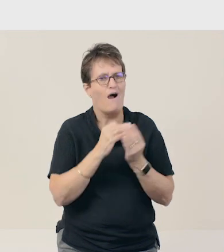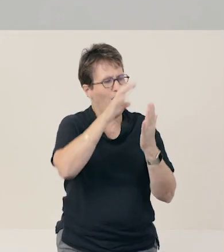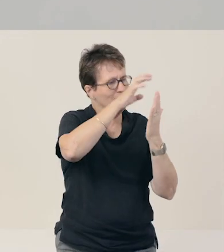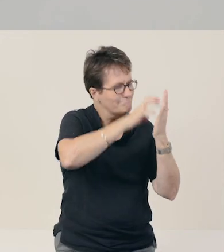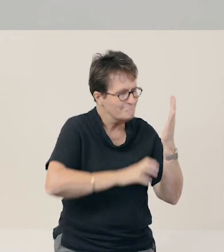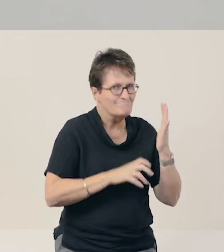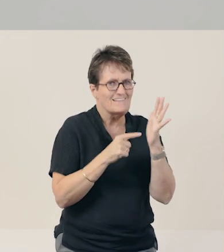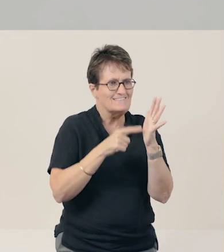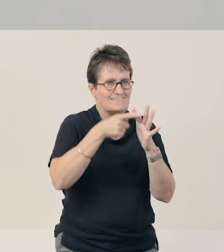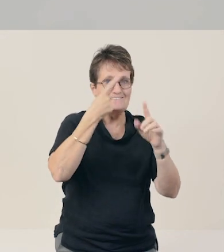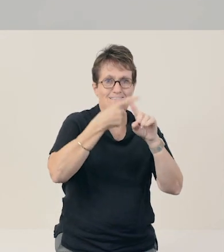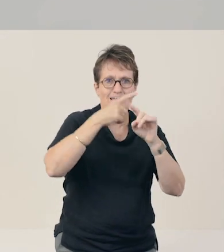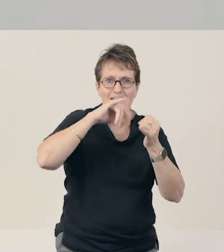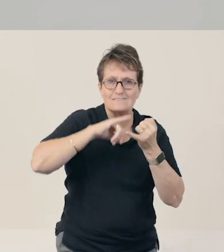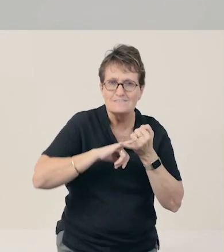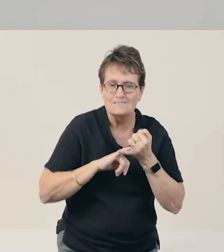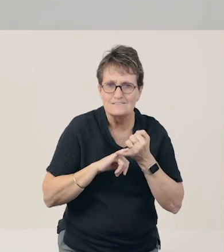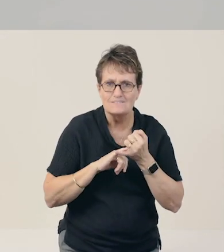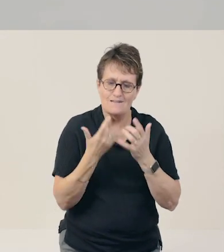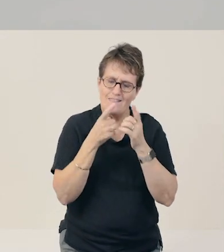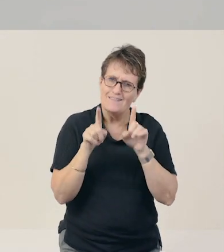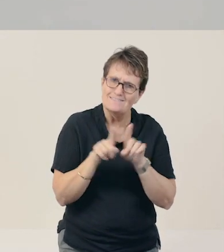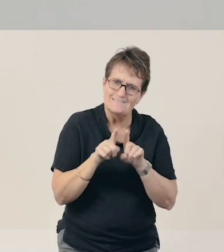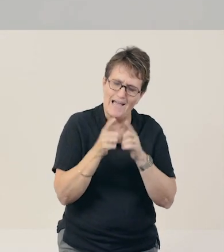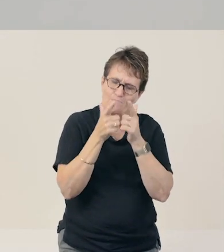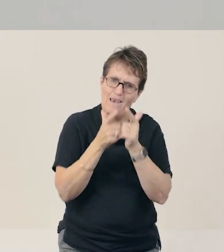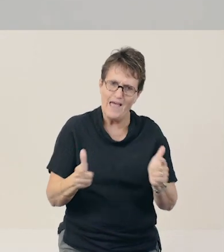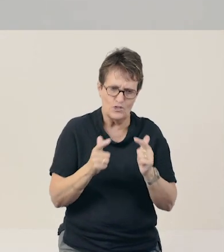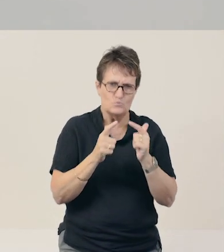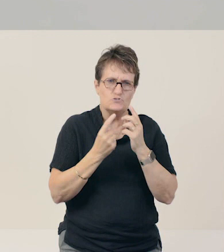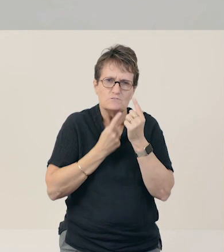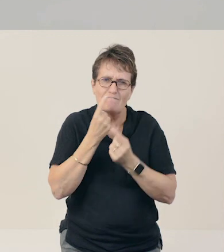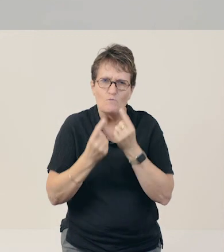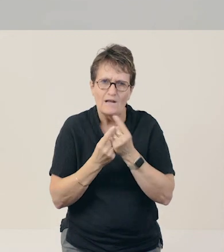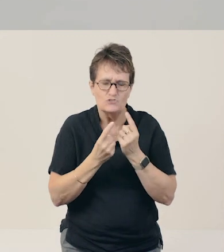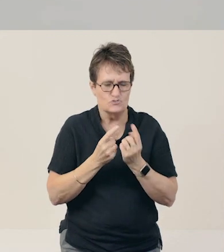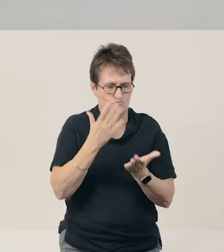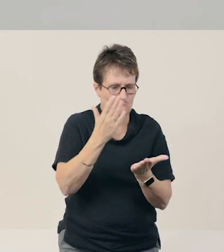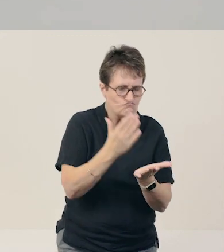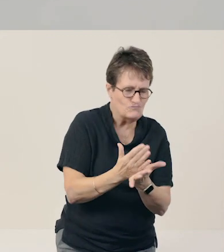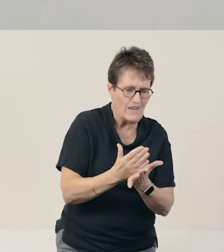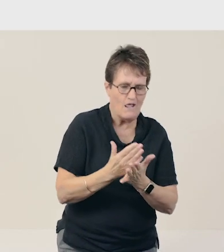They use the same language features, to tell a story or event, or experiences, real or imagined.